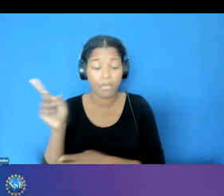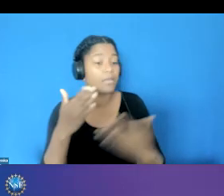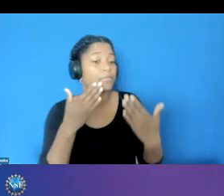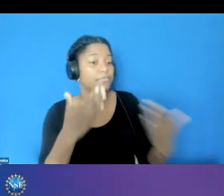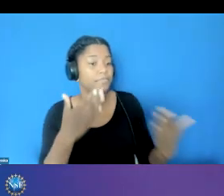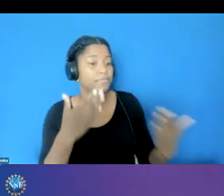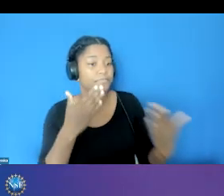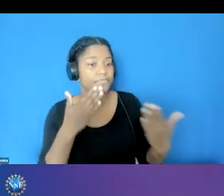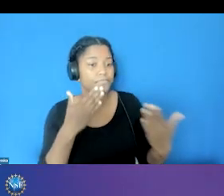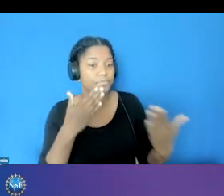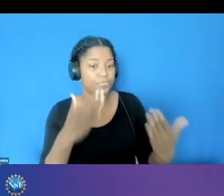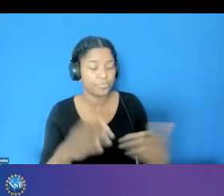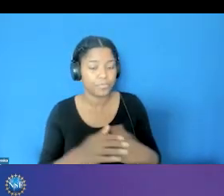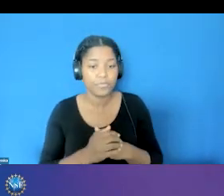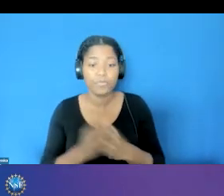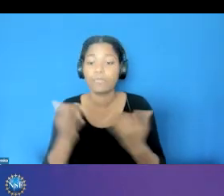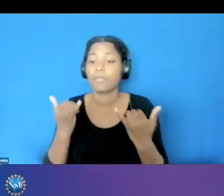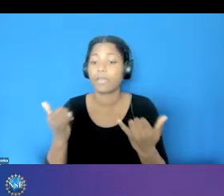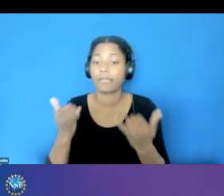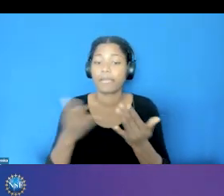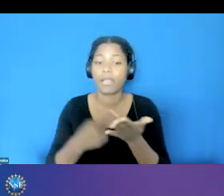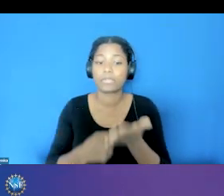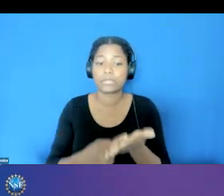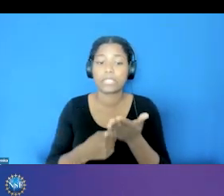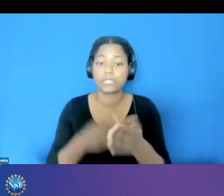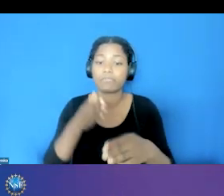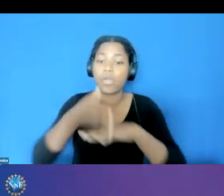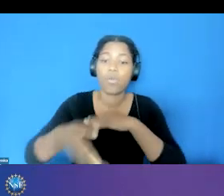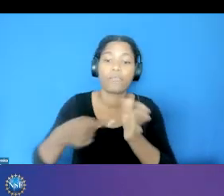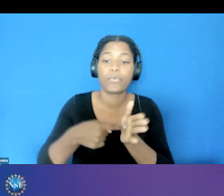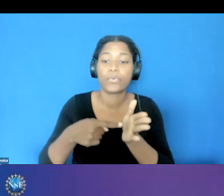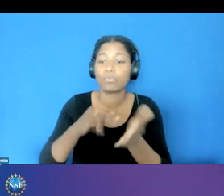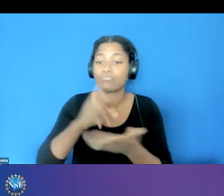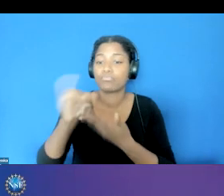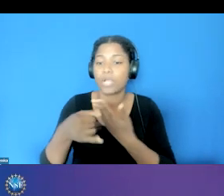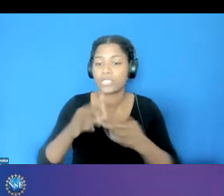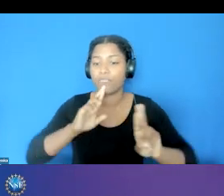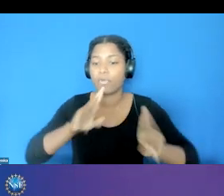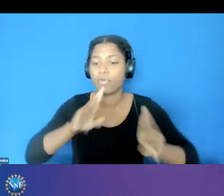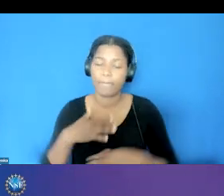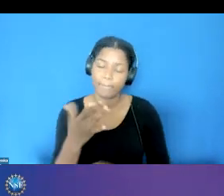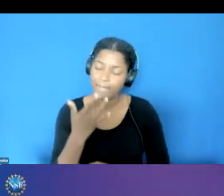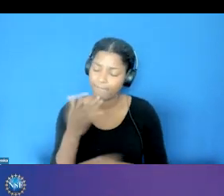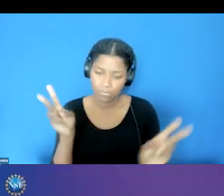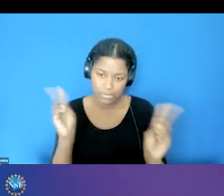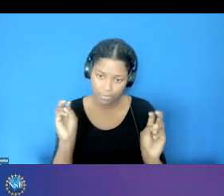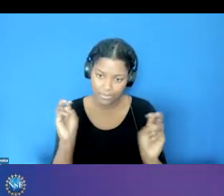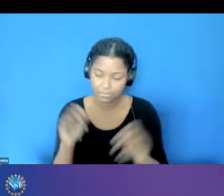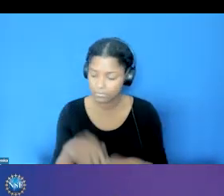Jeff Vieceli: Thanks, Jannele. Now we're going to talk a little bit about overdue project reports. One of my favorite topics.